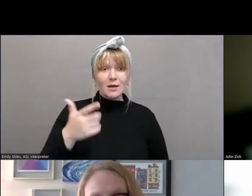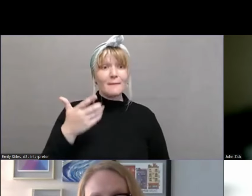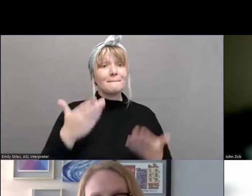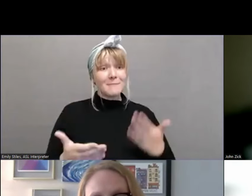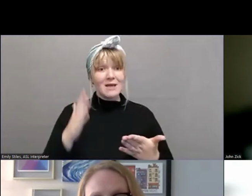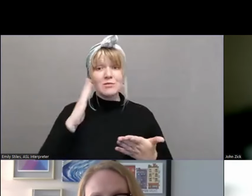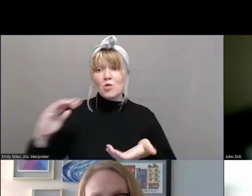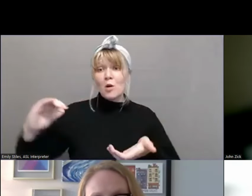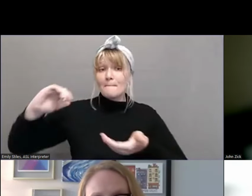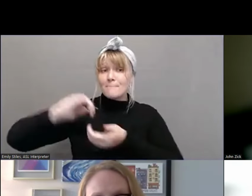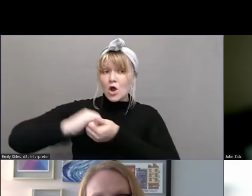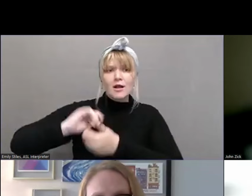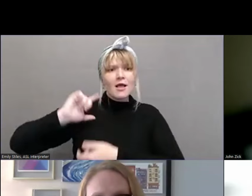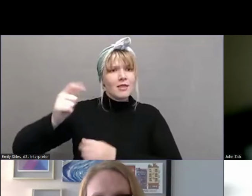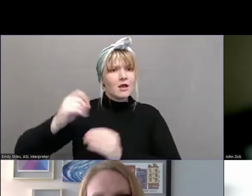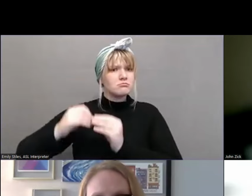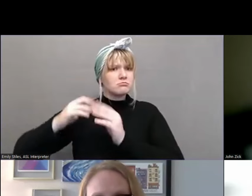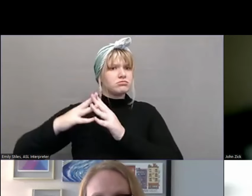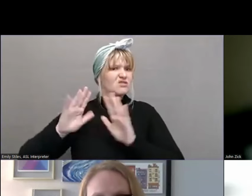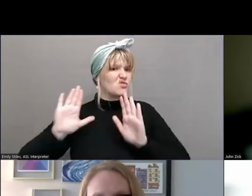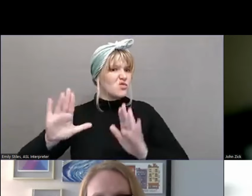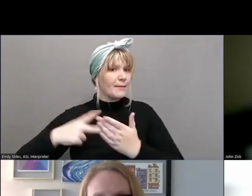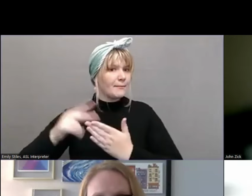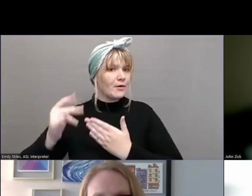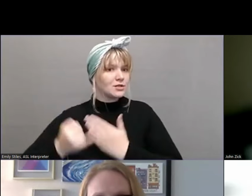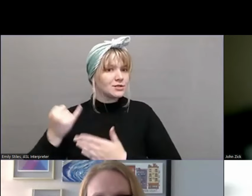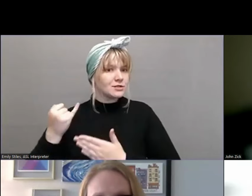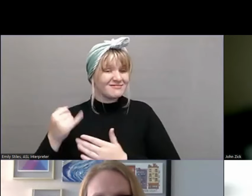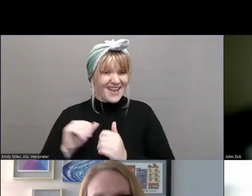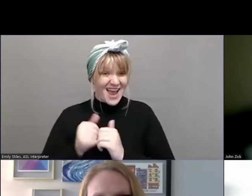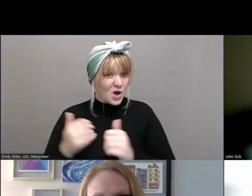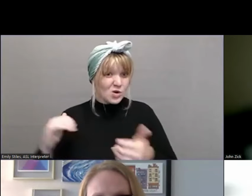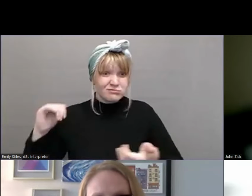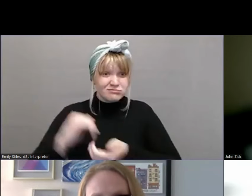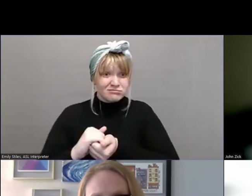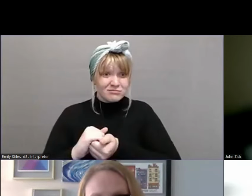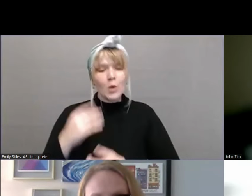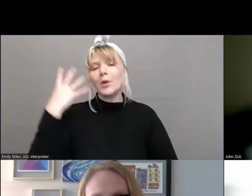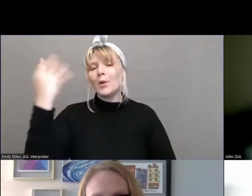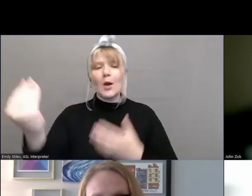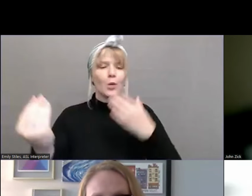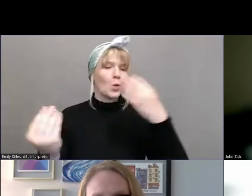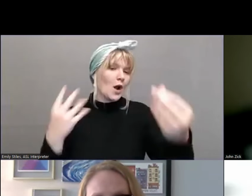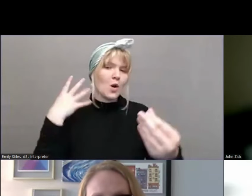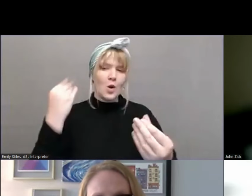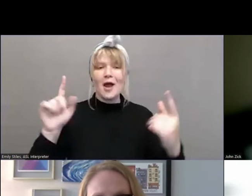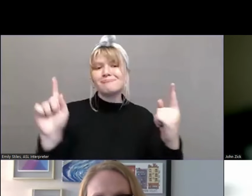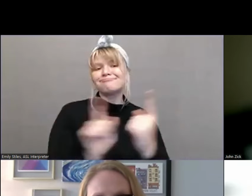You really get them by going out and in my case being that bubbly boisterous person that